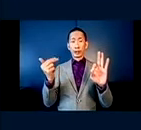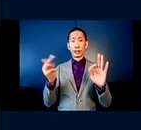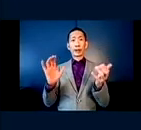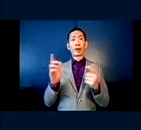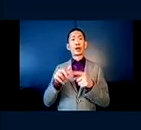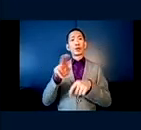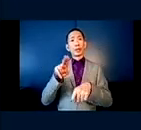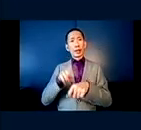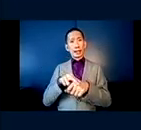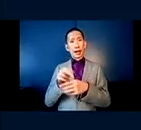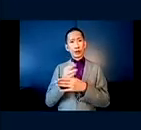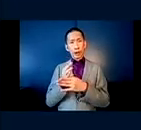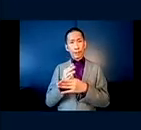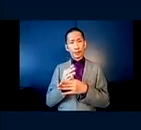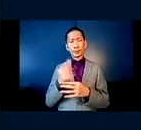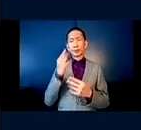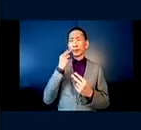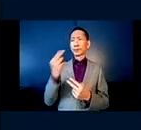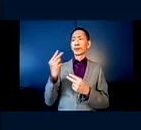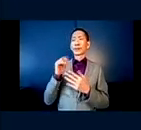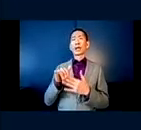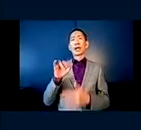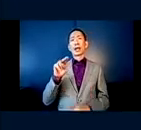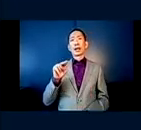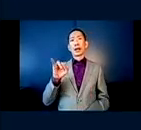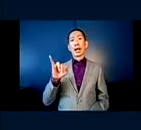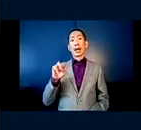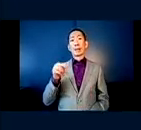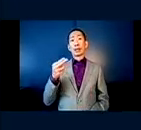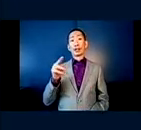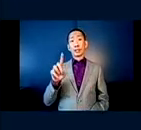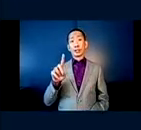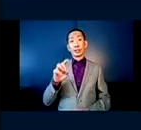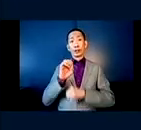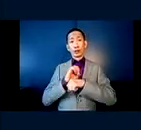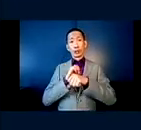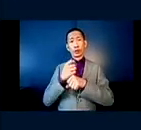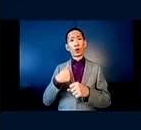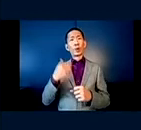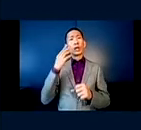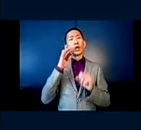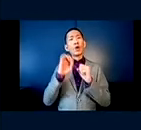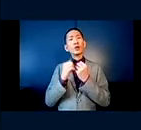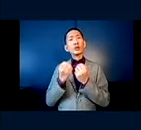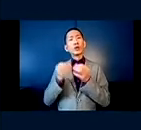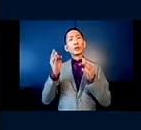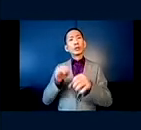COMPARED TO NATIONAL AVERAGE. SO THINKING BACK ON THIS NIMHD FRAMEWORK, WE KNOW THAT SOCIAL